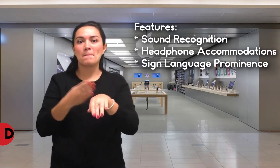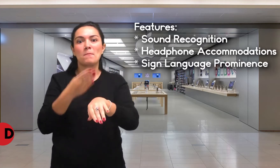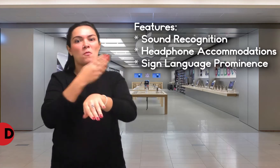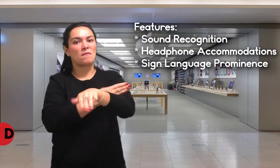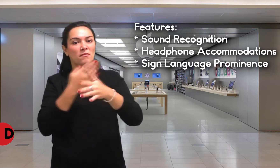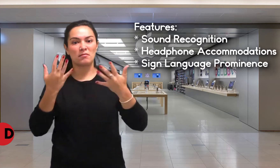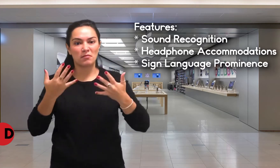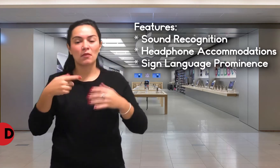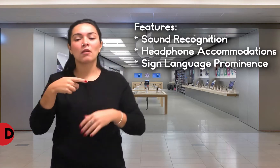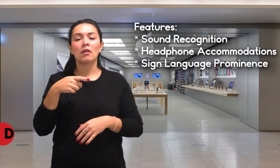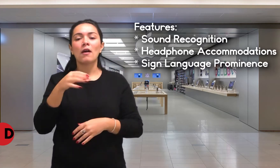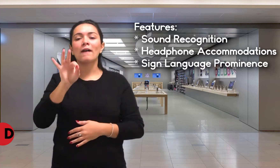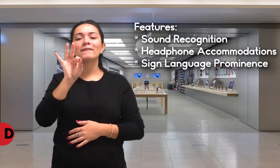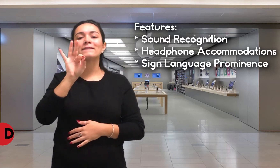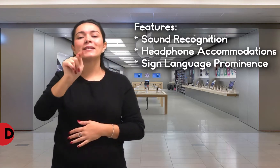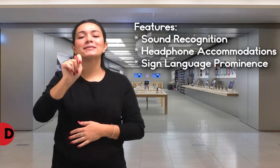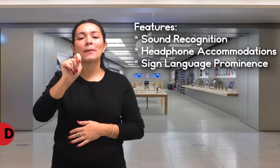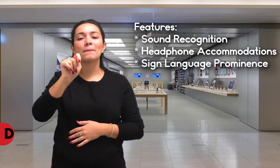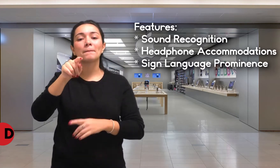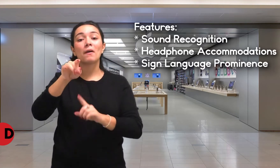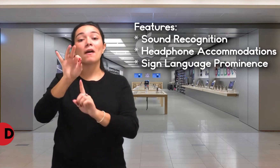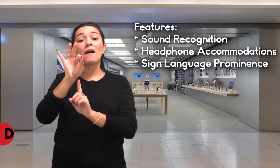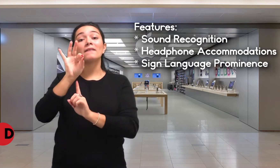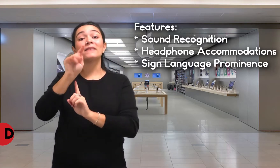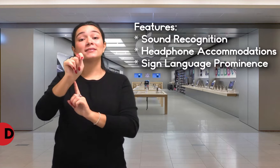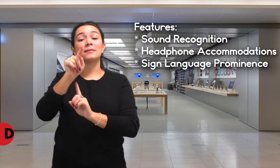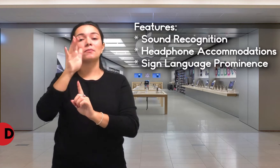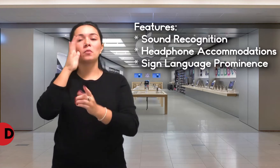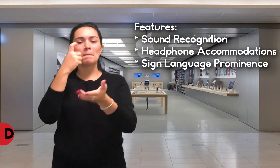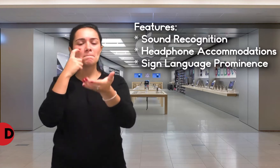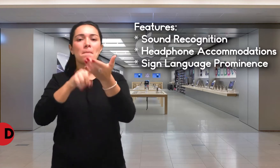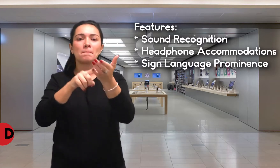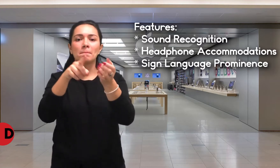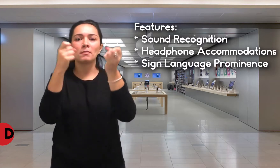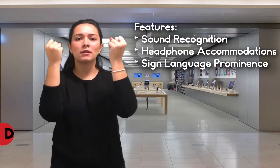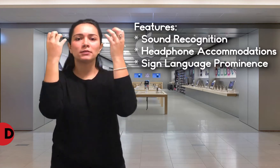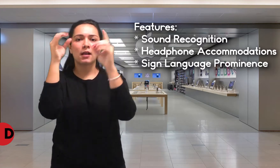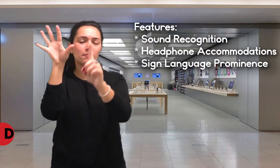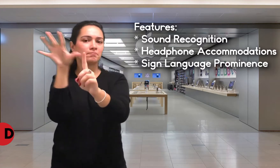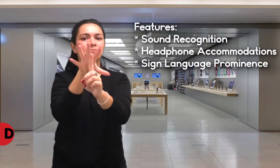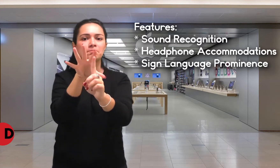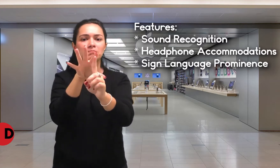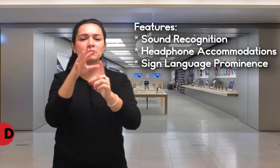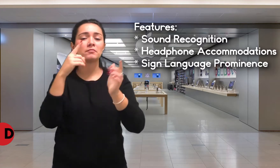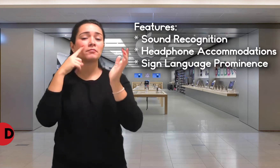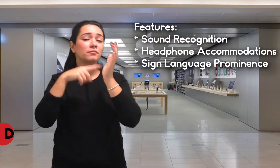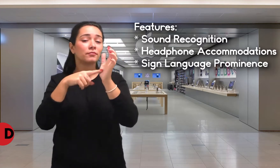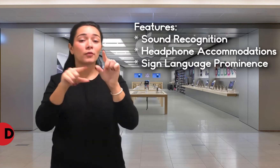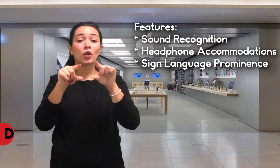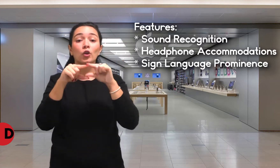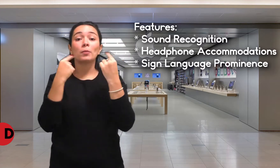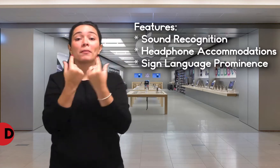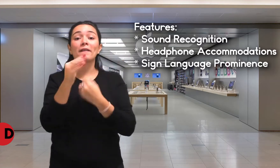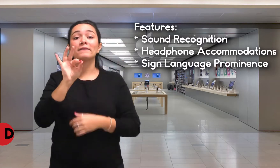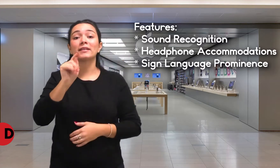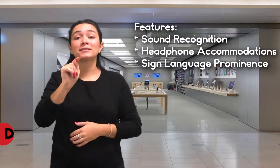detect sign language and highlight your video automatically during Group FaceTime calls.